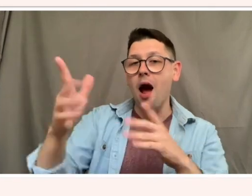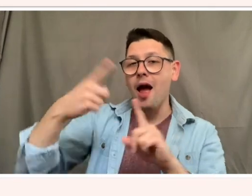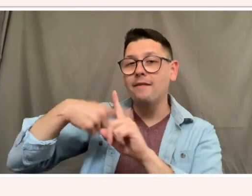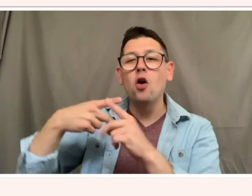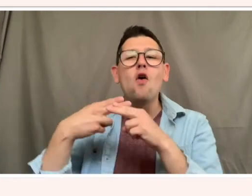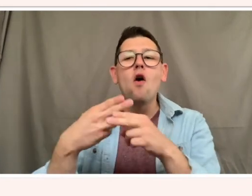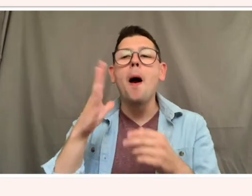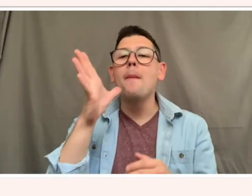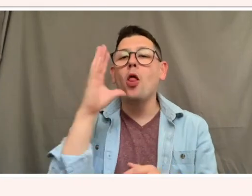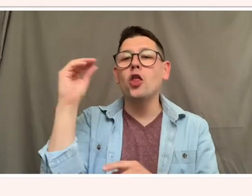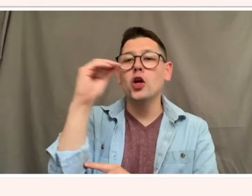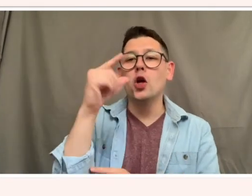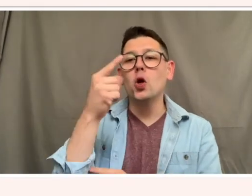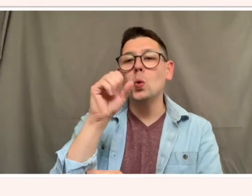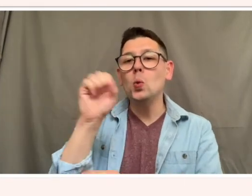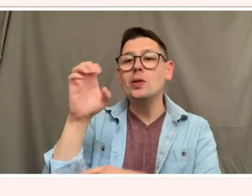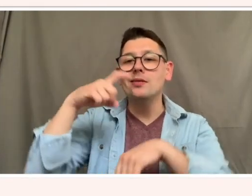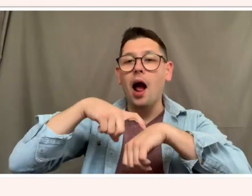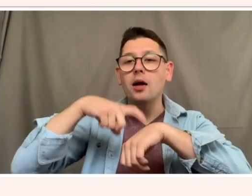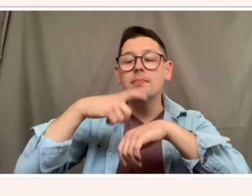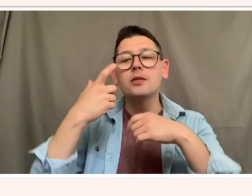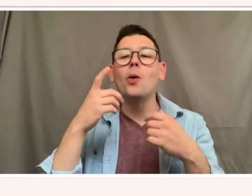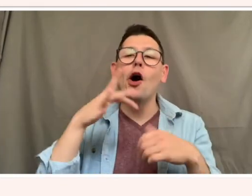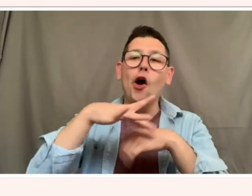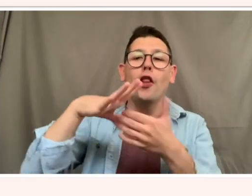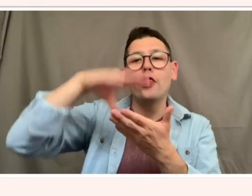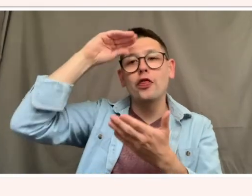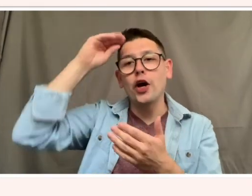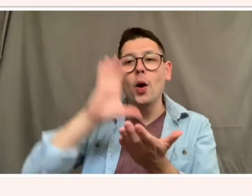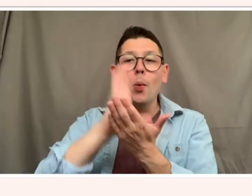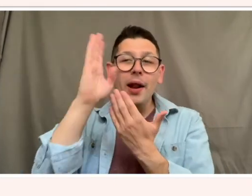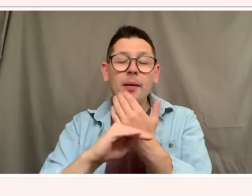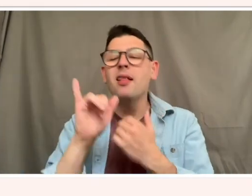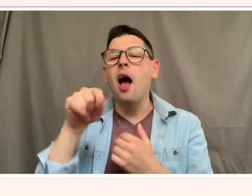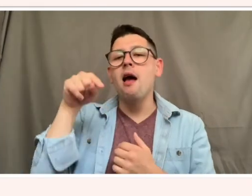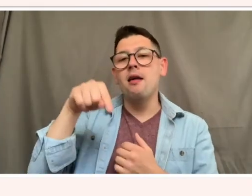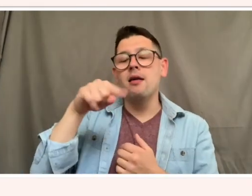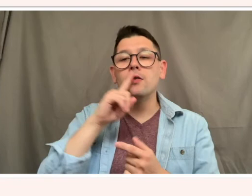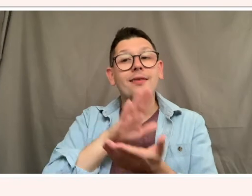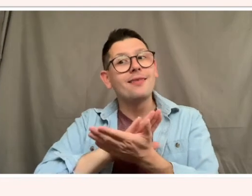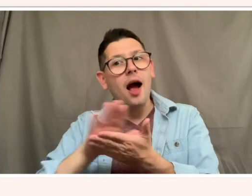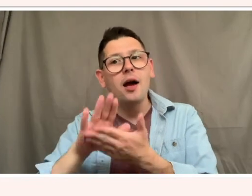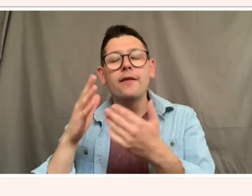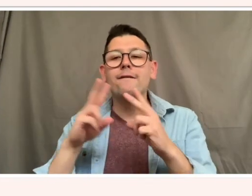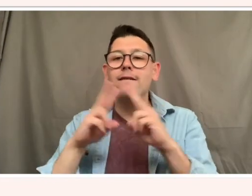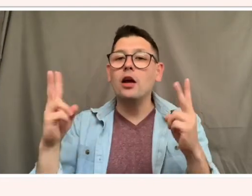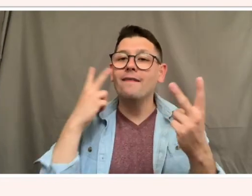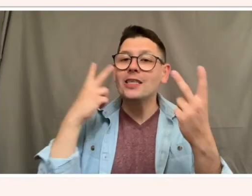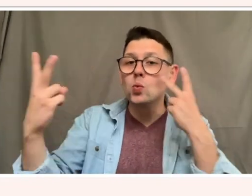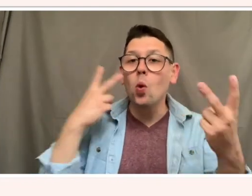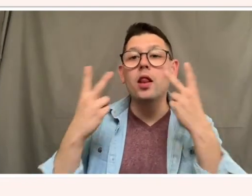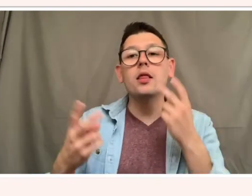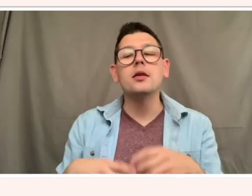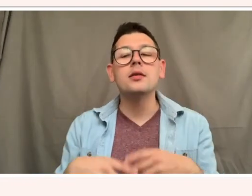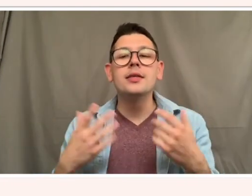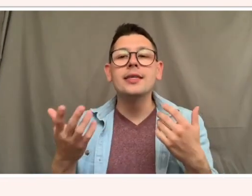we have what we call Mother Goose Time curriculums. It's an early learning curriculum we have on a monthly basis.